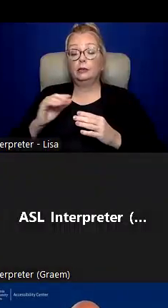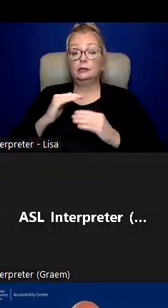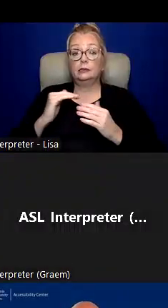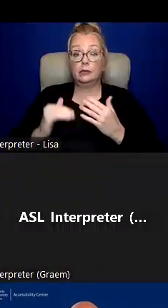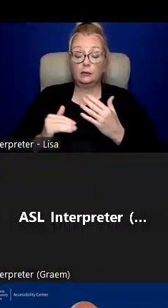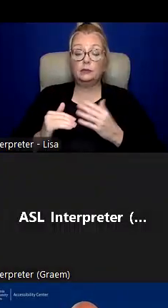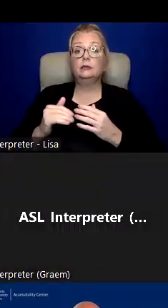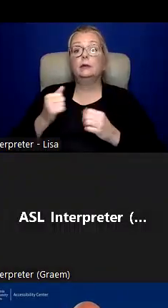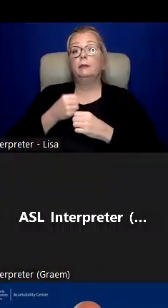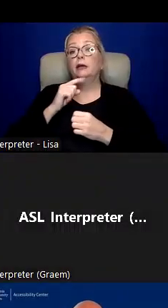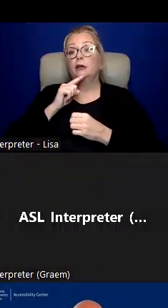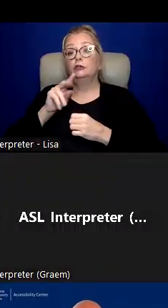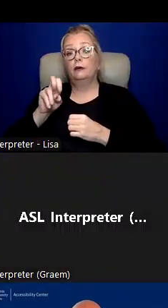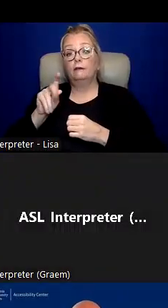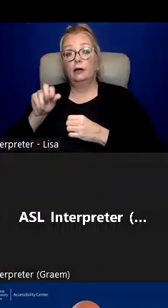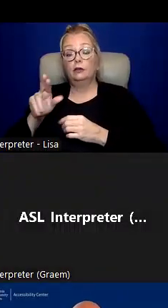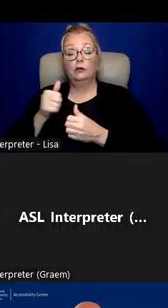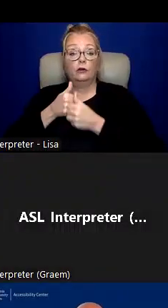that would be determined during the process.